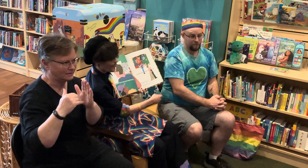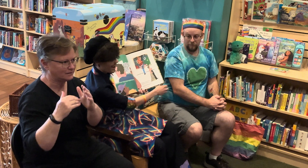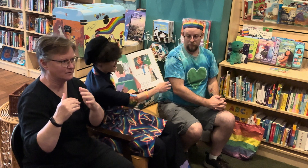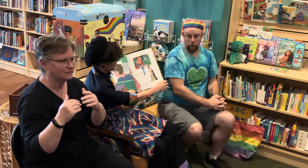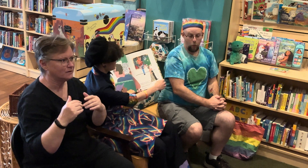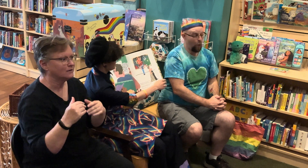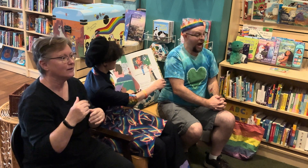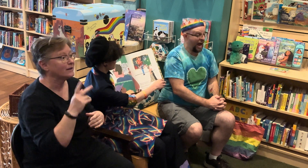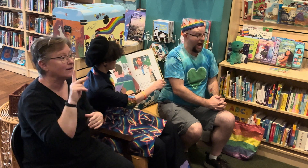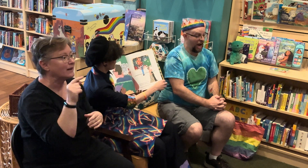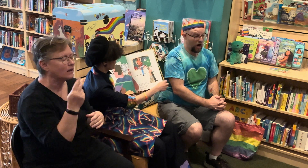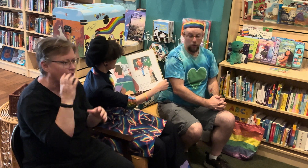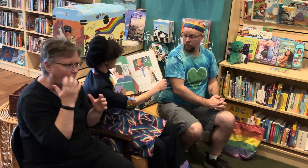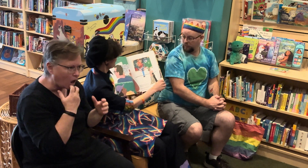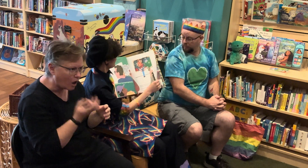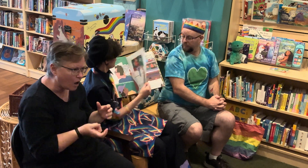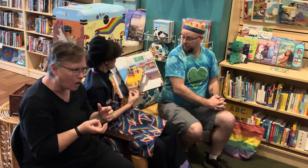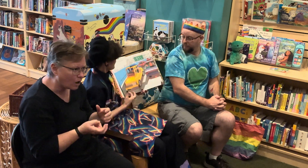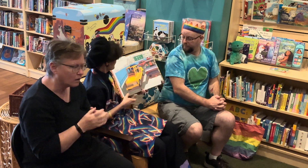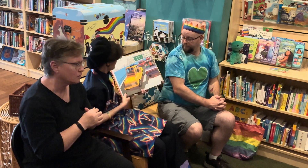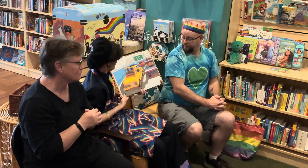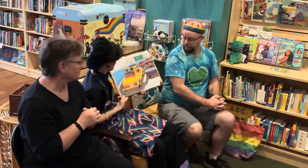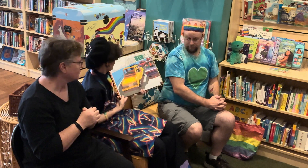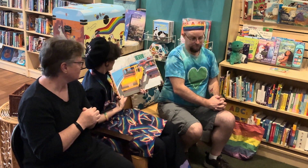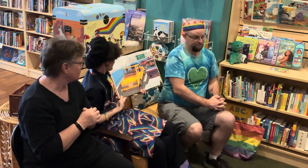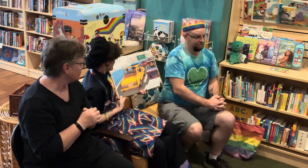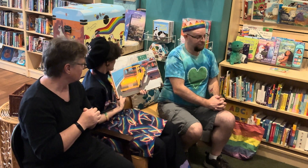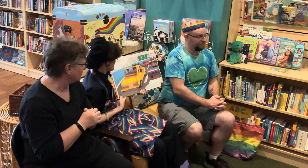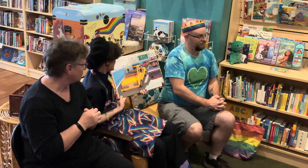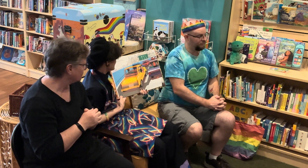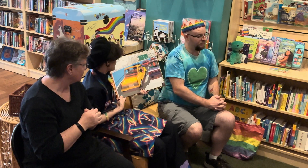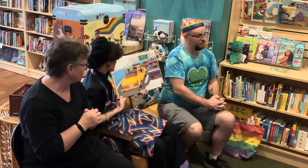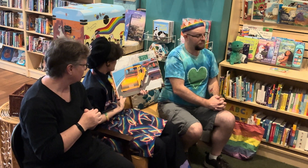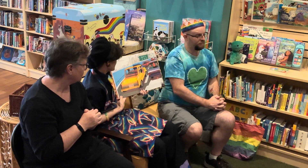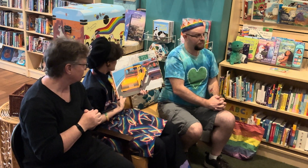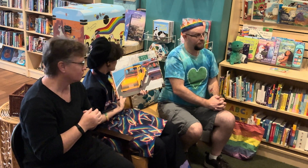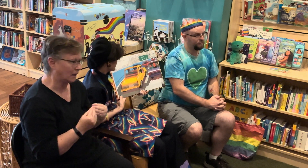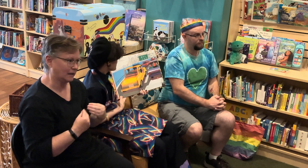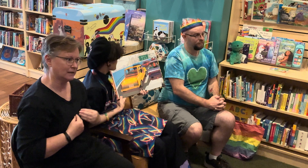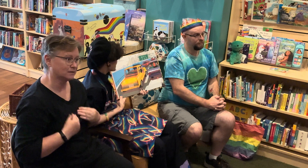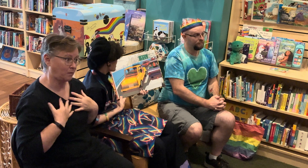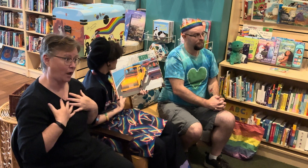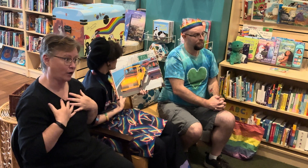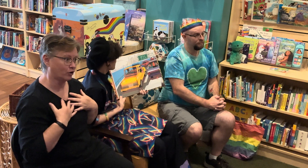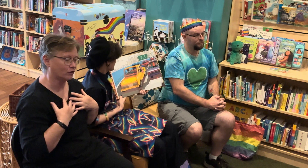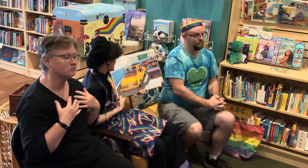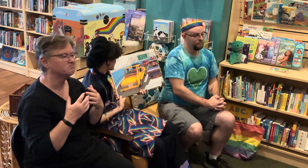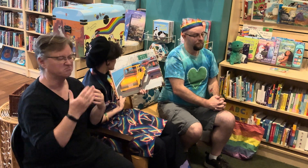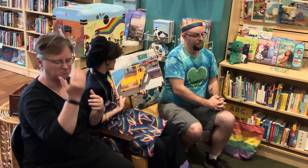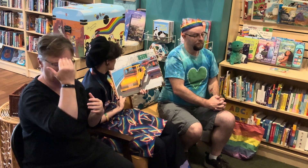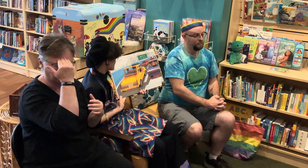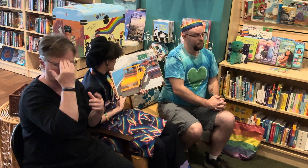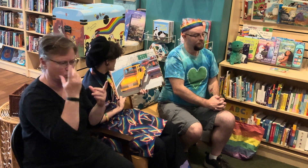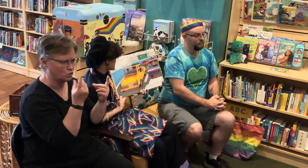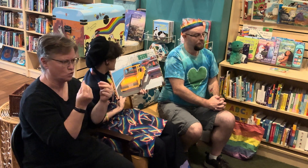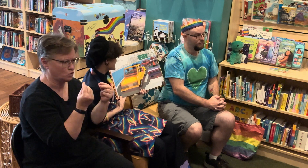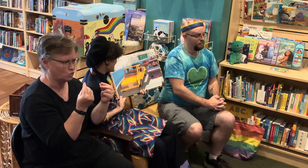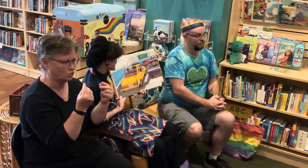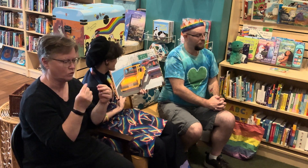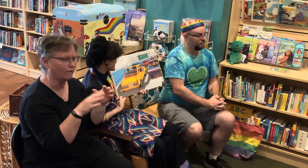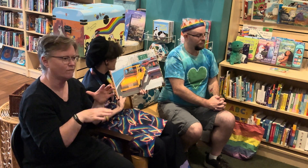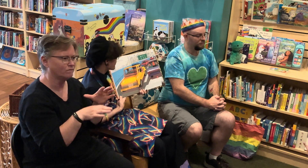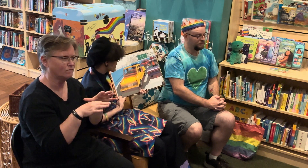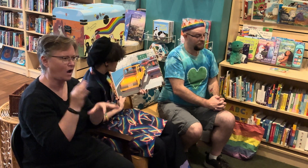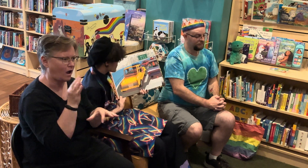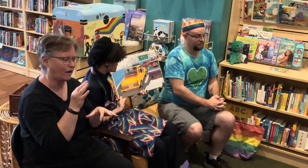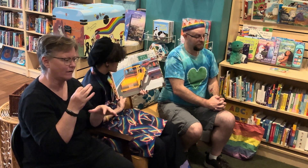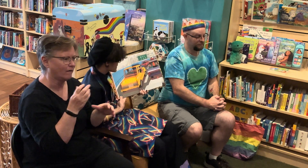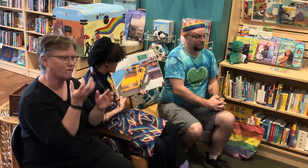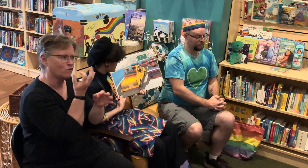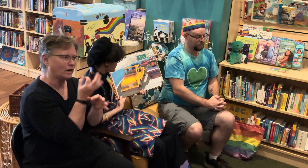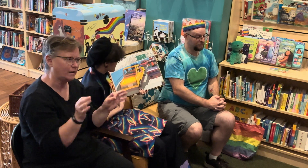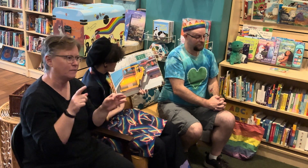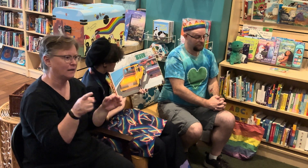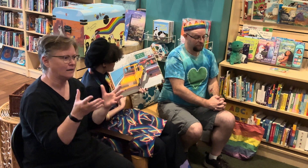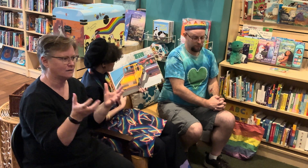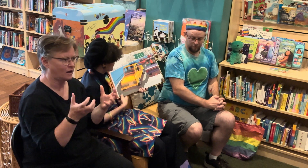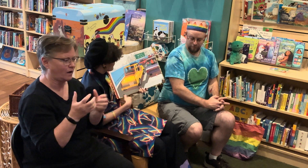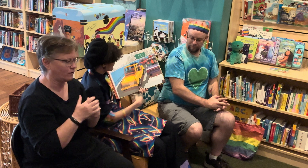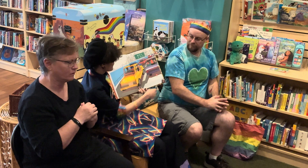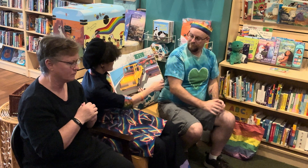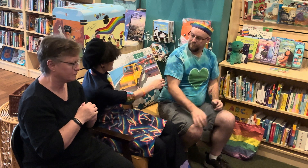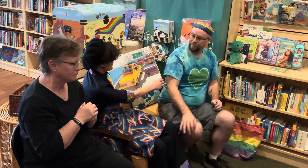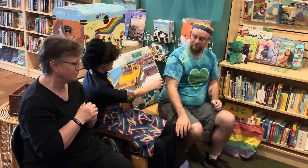away. Inspired, Keith now knew what he had to do to find the intensity and freedom that he desired.